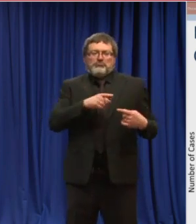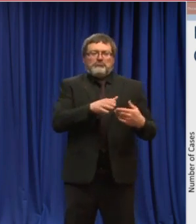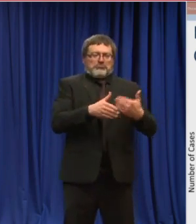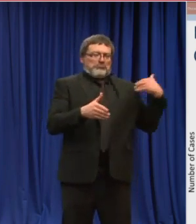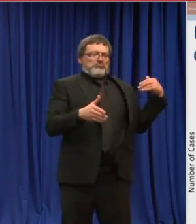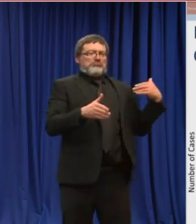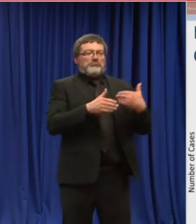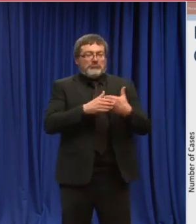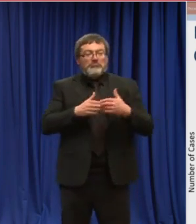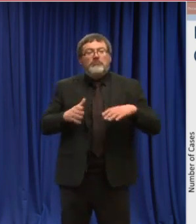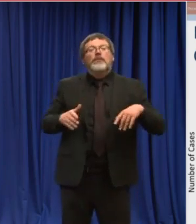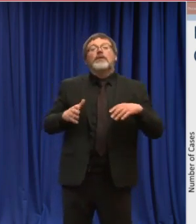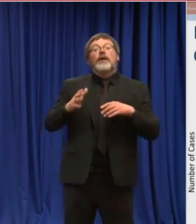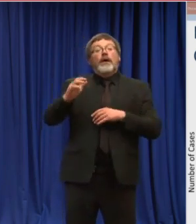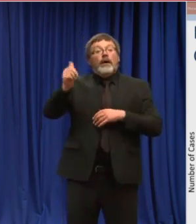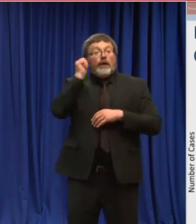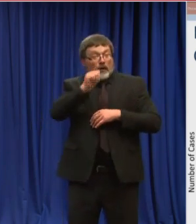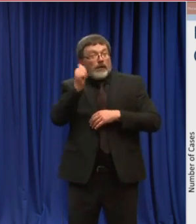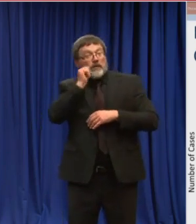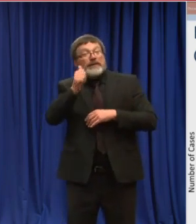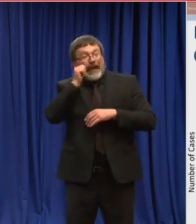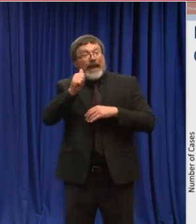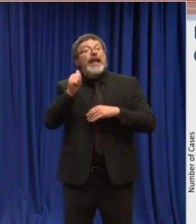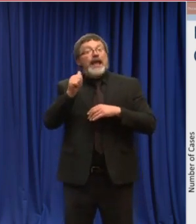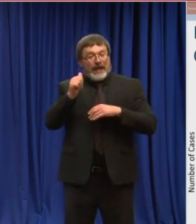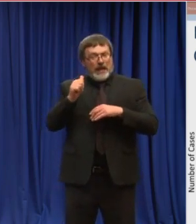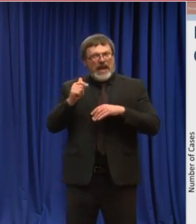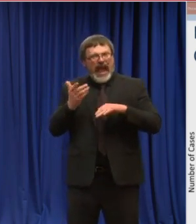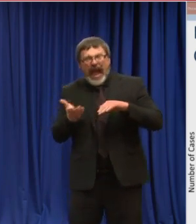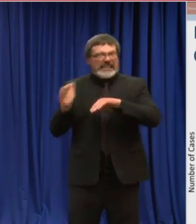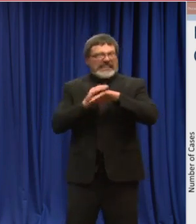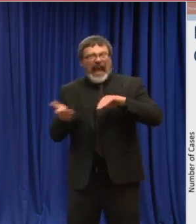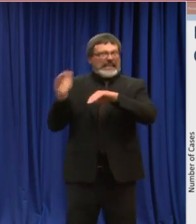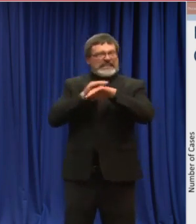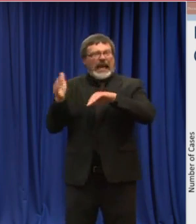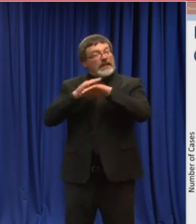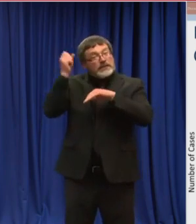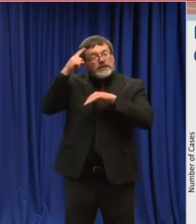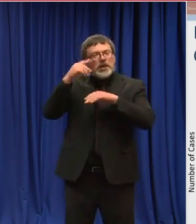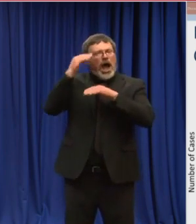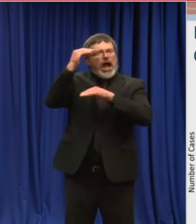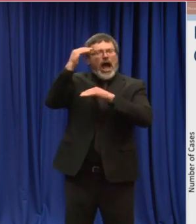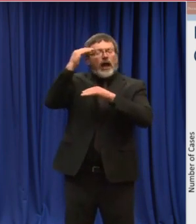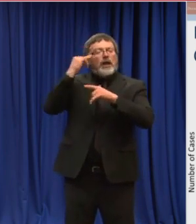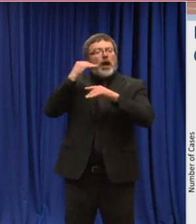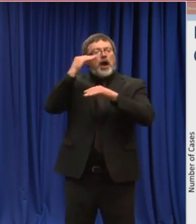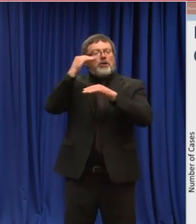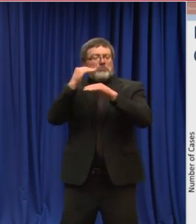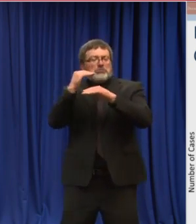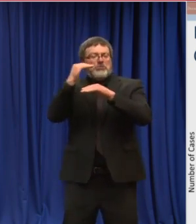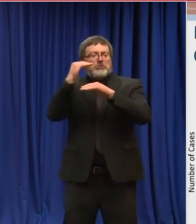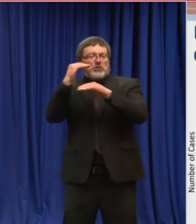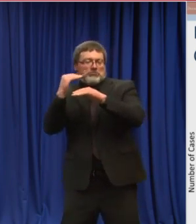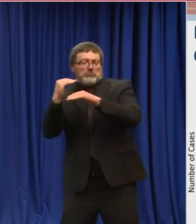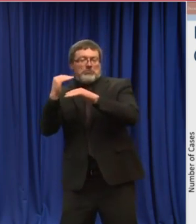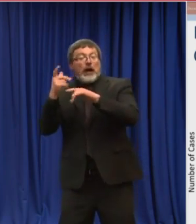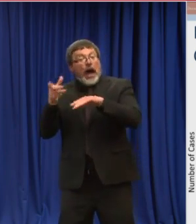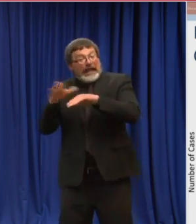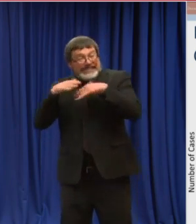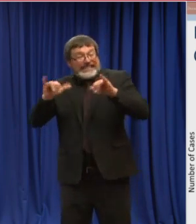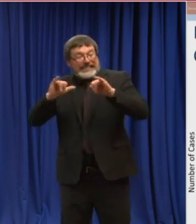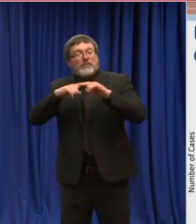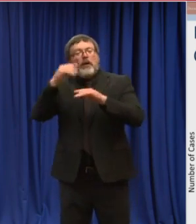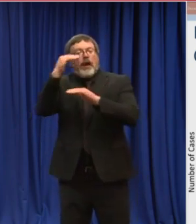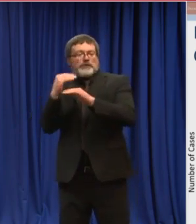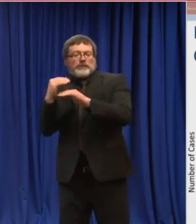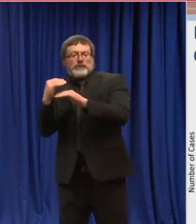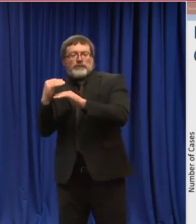WE ARE NOT SEEING A DRAMATIC INCREASE IN THE NUMBER OF DAILY CASES THAT ARE BEING REPORTED TO PUBLIC HEALTH BASED ON DATE OF ILLNESS ONSET.